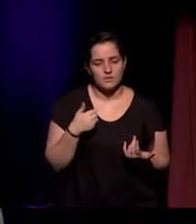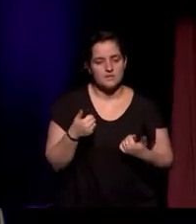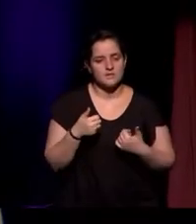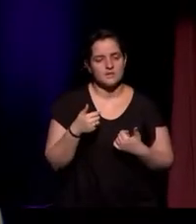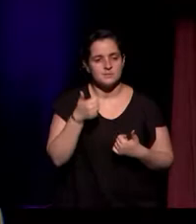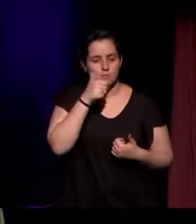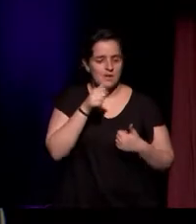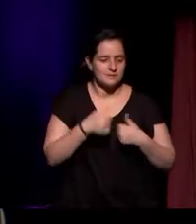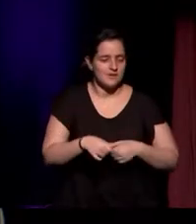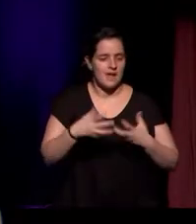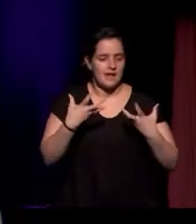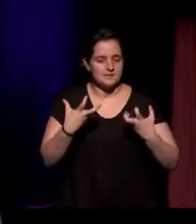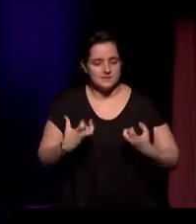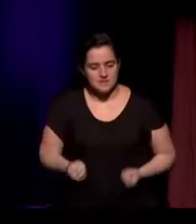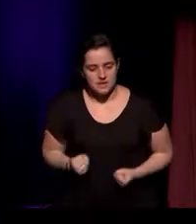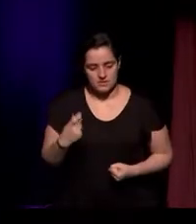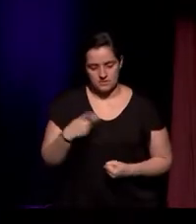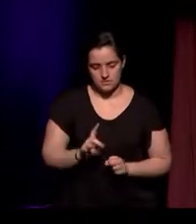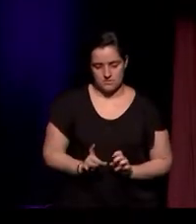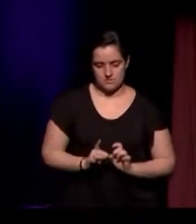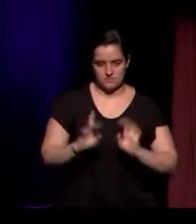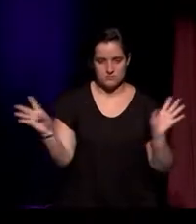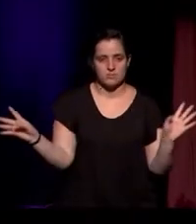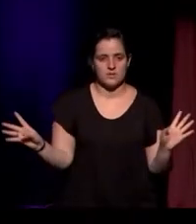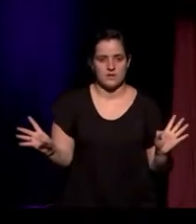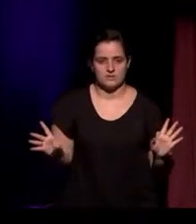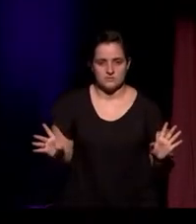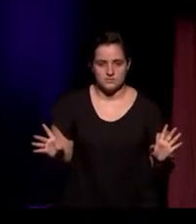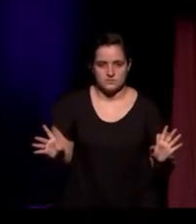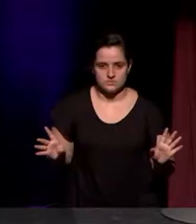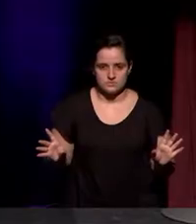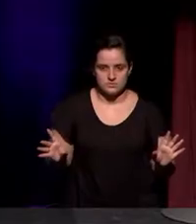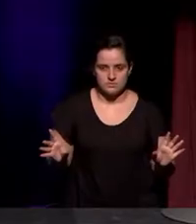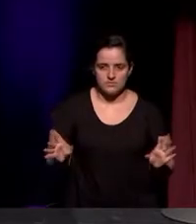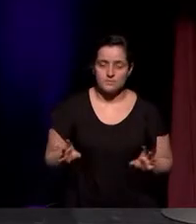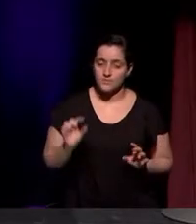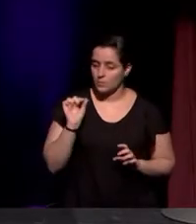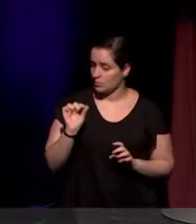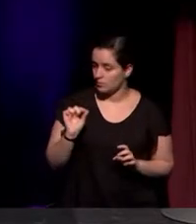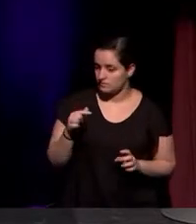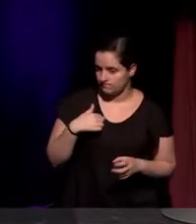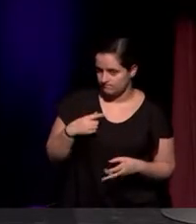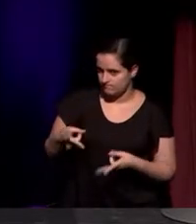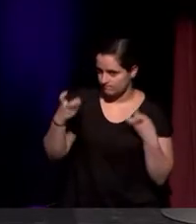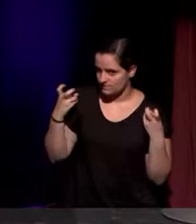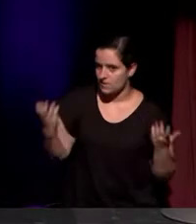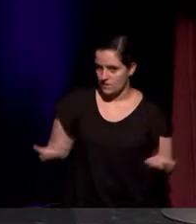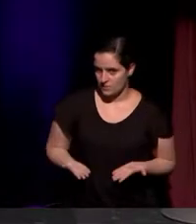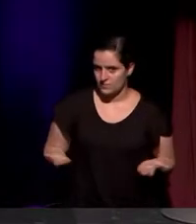with freedom in droppers. What I perceive today, even on social networks,